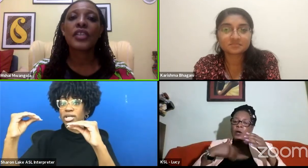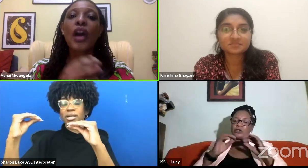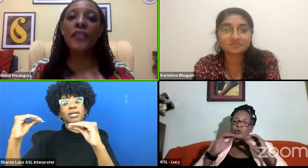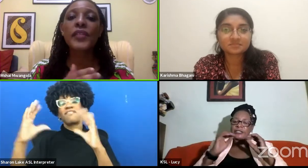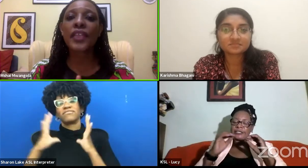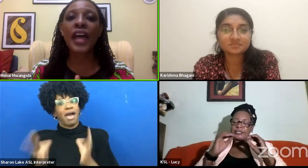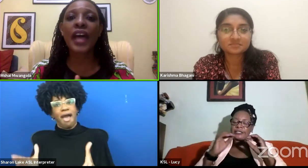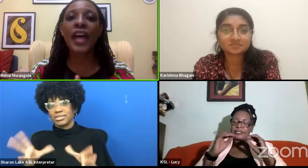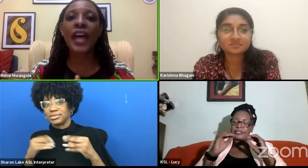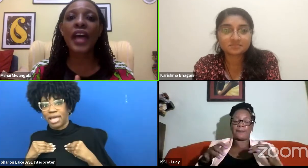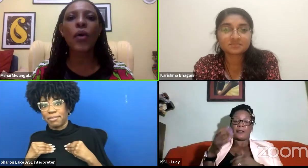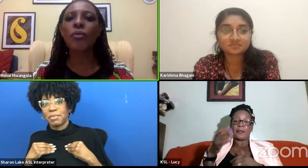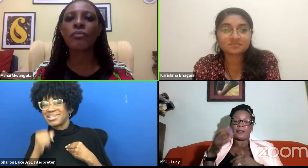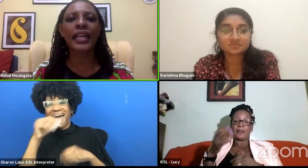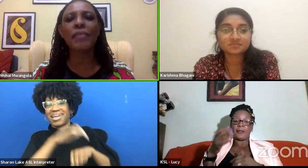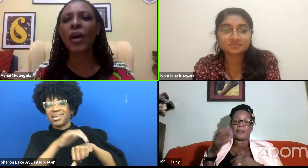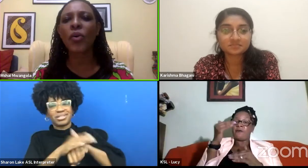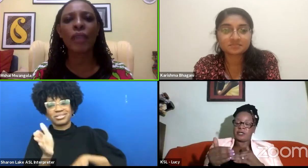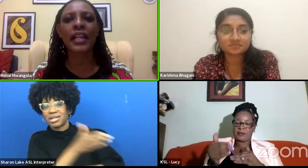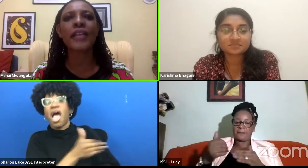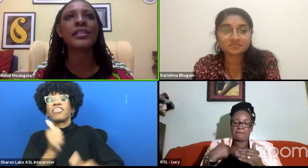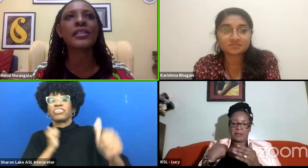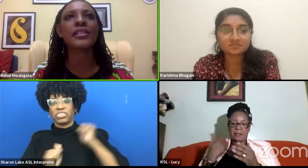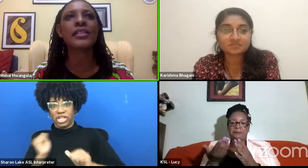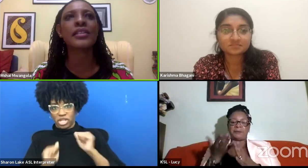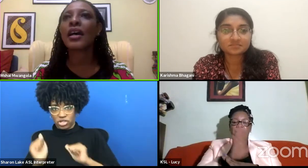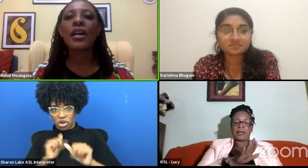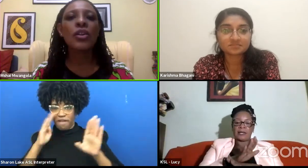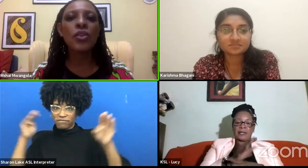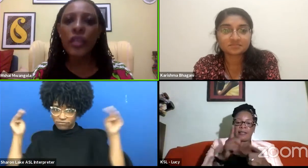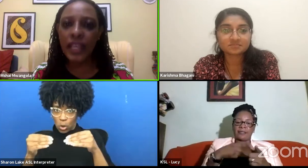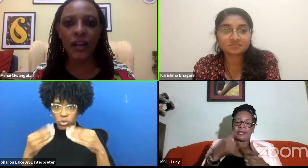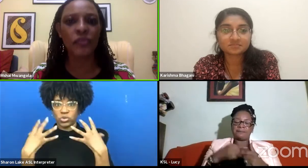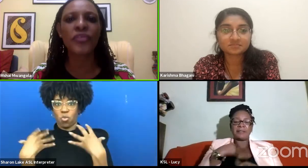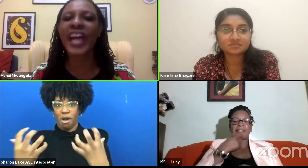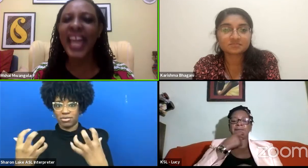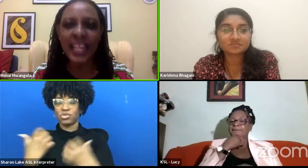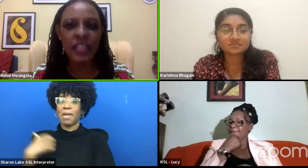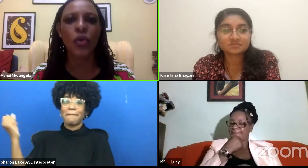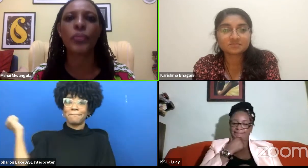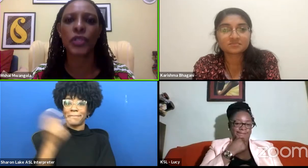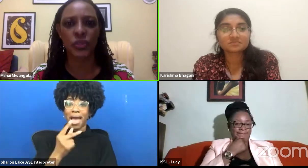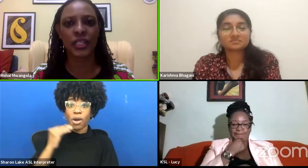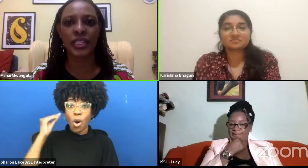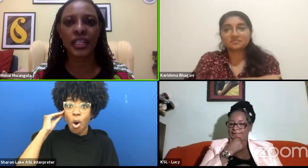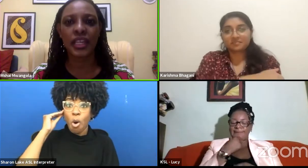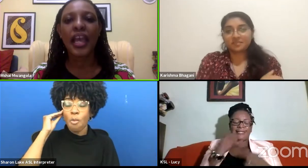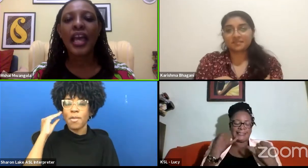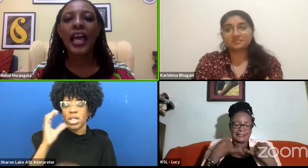So after that, I went back home, I came back home and I just was like looking out for any opportunity.